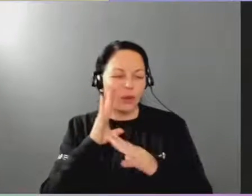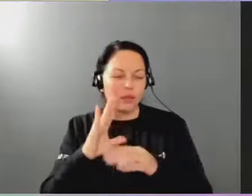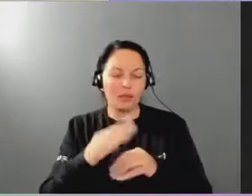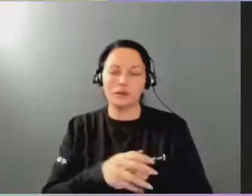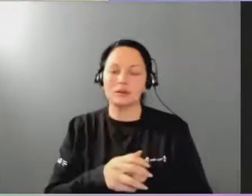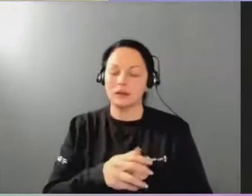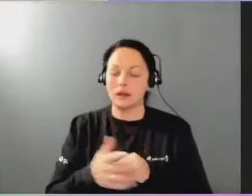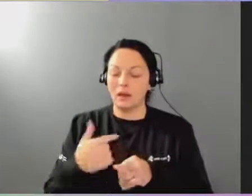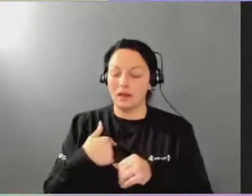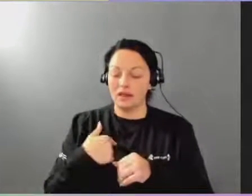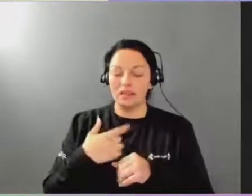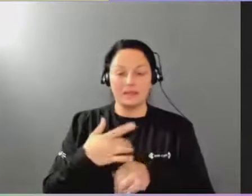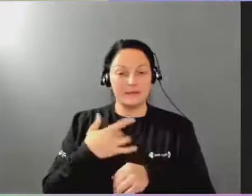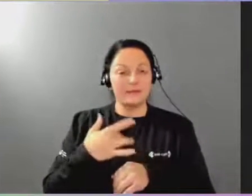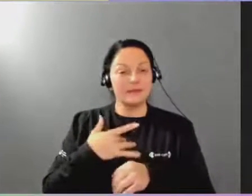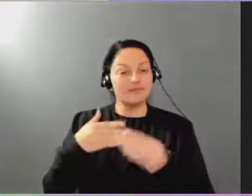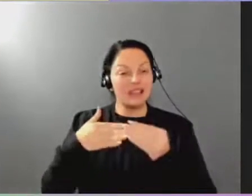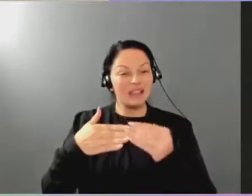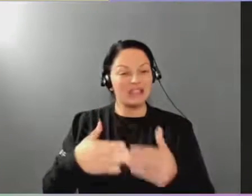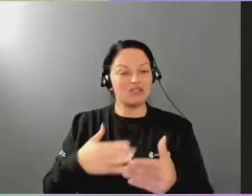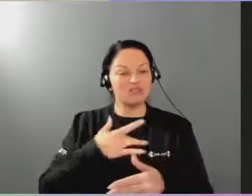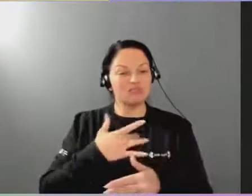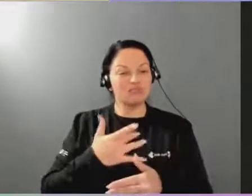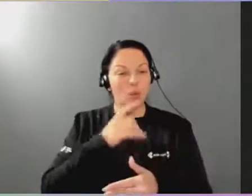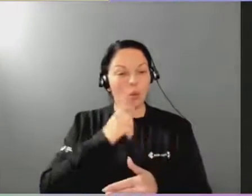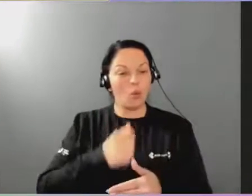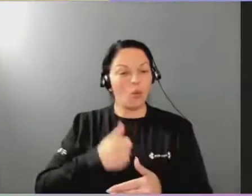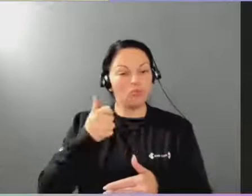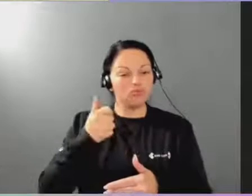about this. Plant that little seed that at some point will.